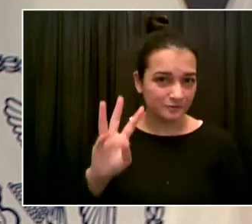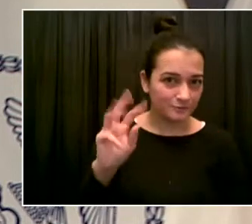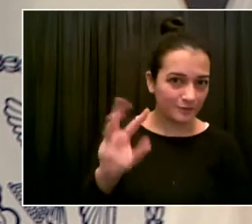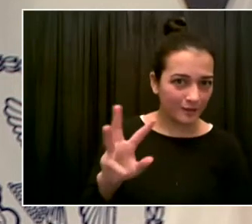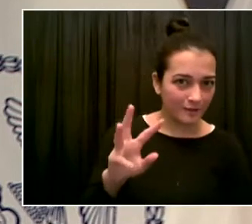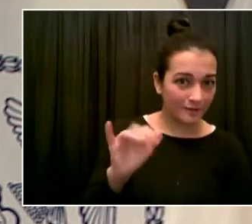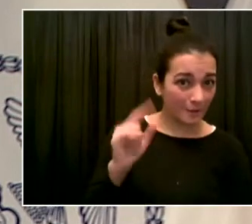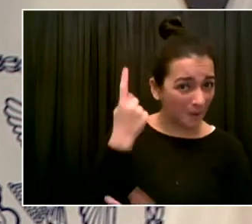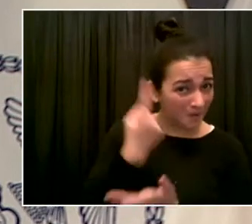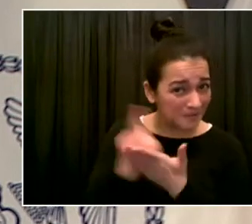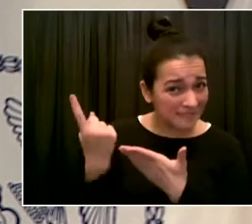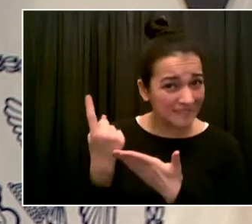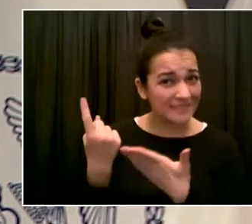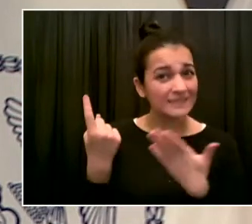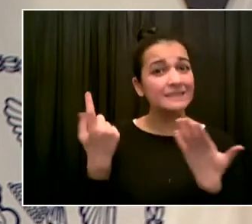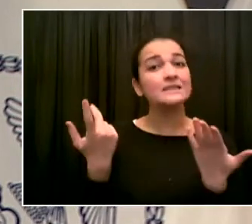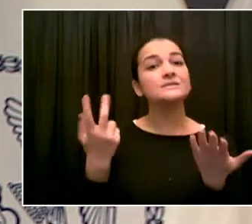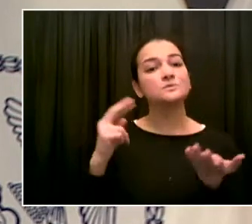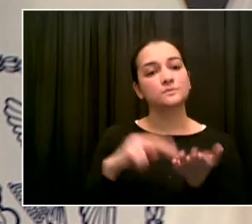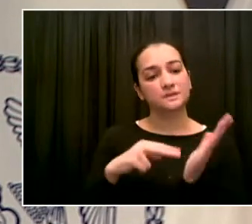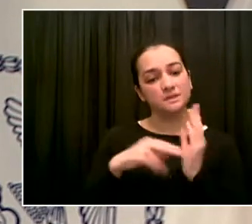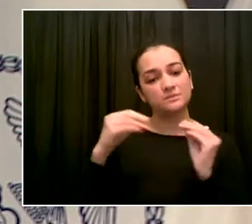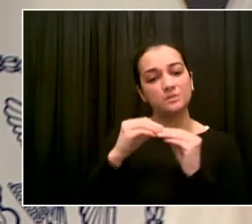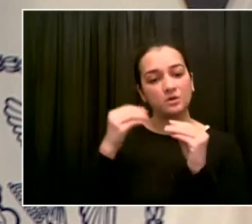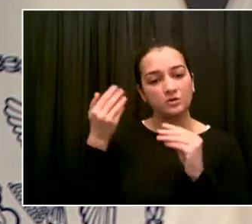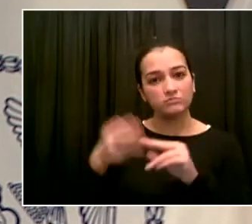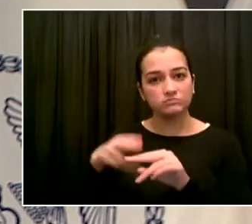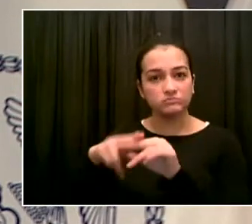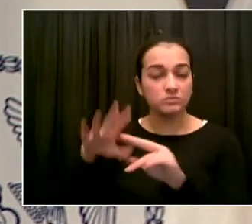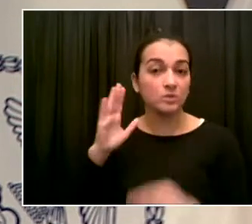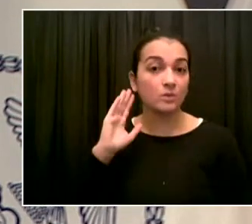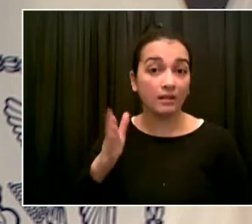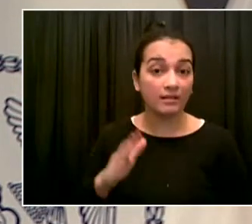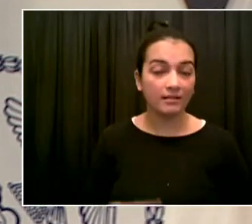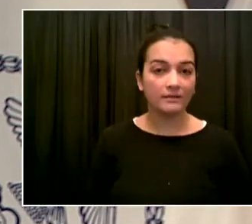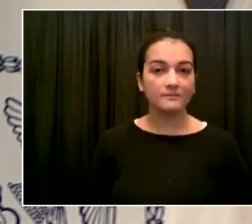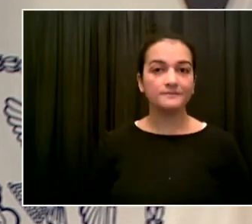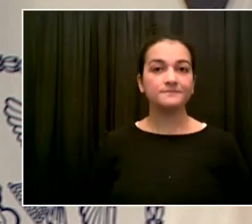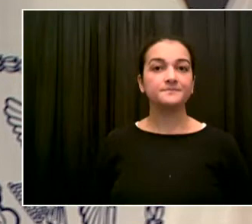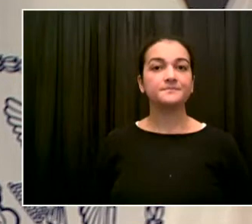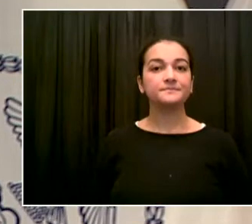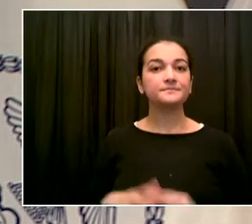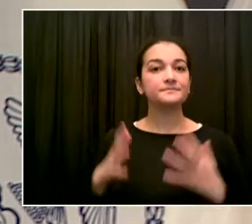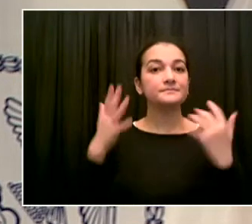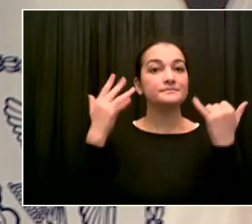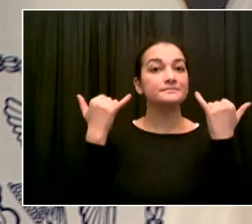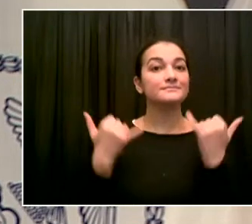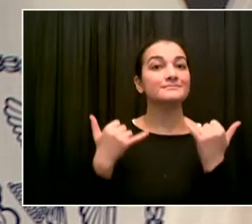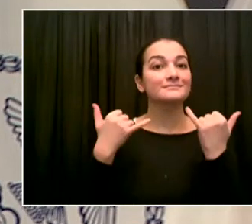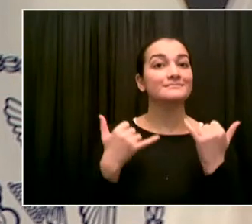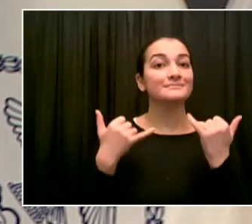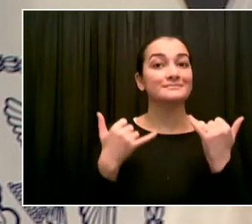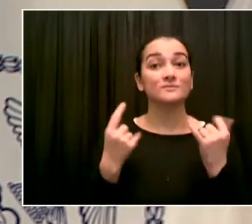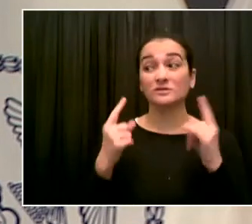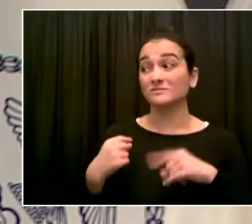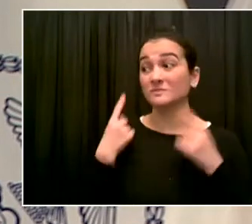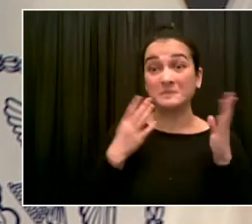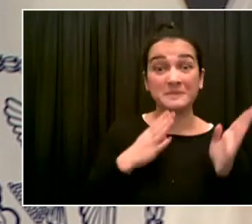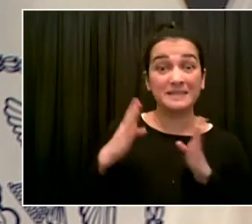VACCINATIONS FOR 5 TO 11-YEAR- OLDS AND IT'S VERY ENCOURAGING AND THAT IS THE BIG OPPORTUNY IT AREA TO REACH THE YOUNG PEOPLE